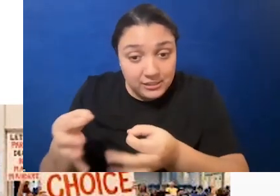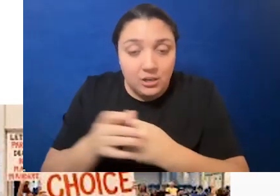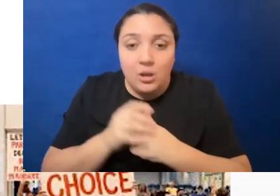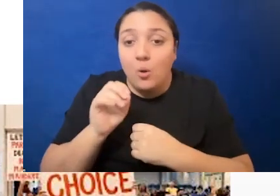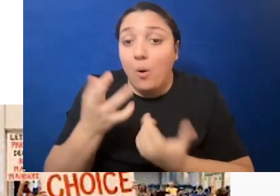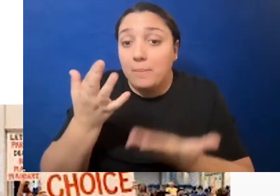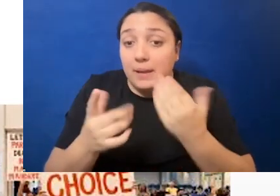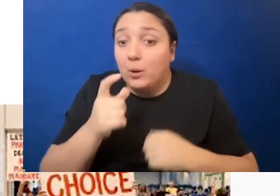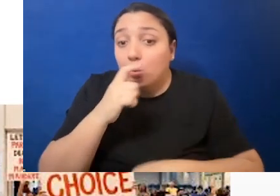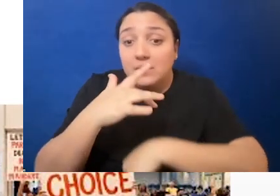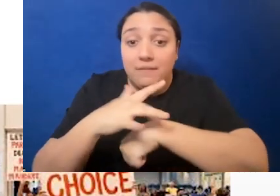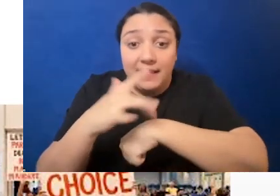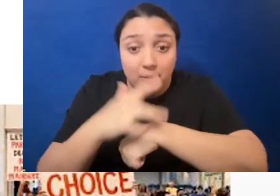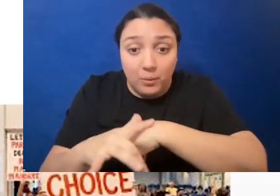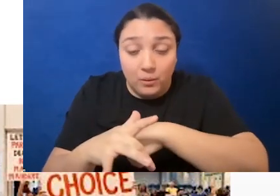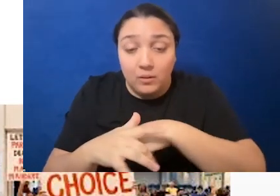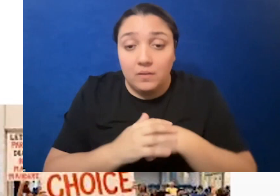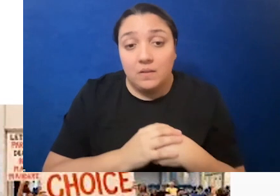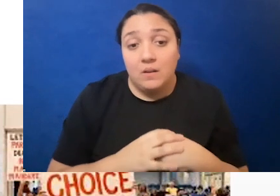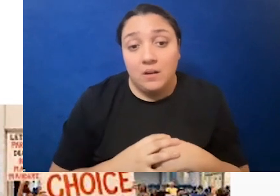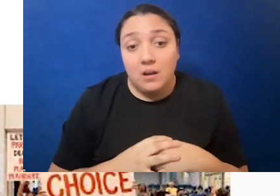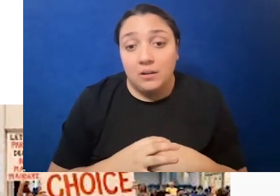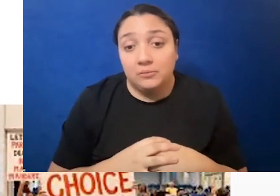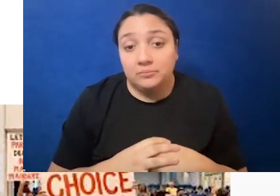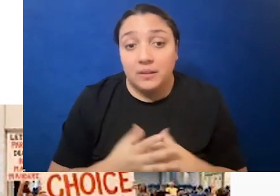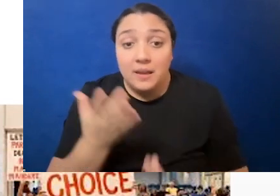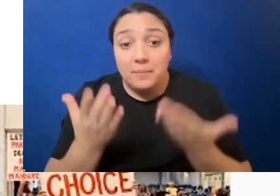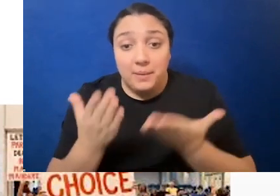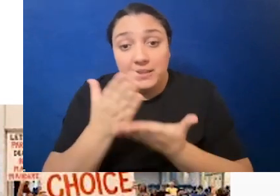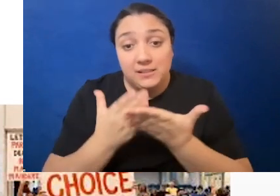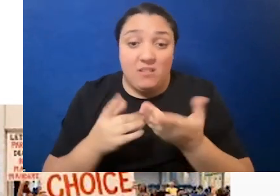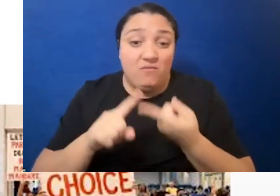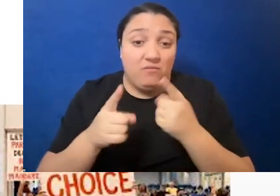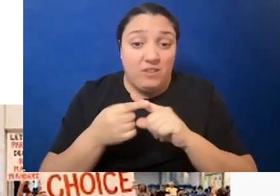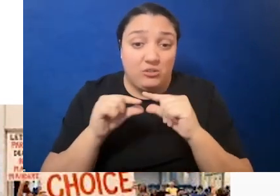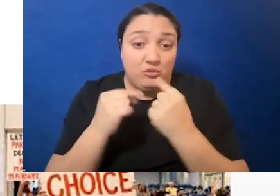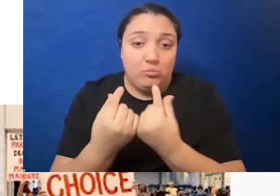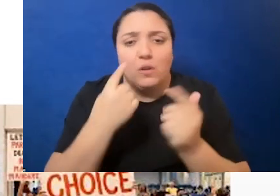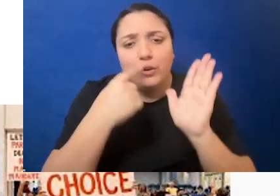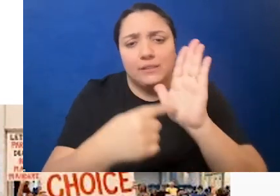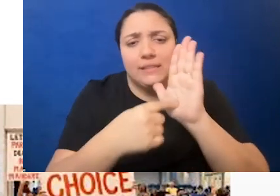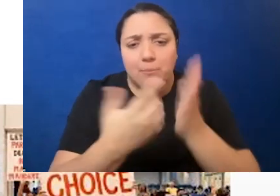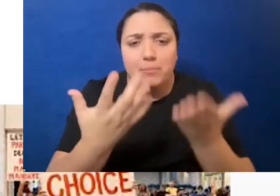OR WHETHER IT WAS WHO IS AVAILABLE TO YOU. WE SAW FRIEND GROUPS RESTRUCTURED.